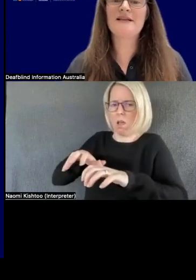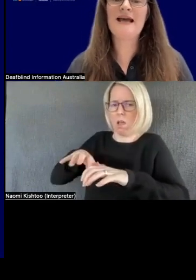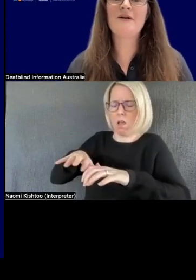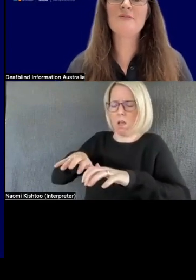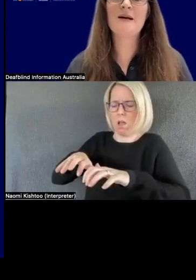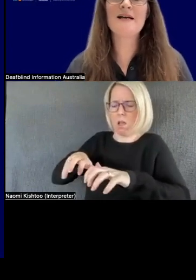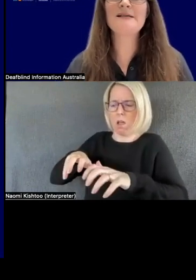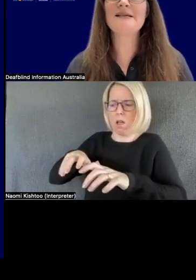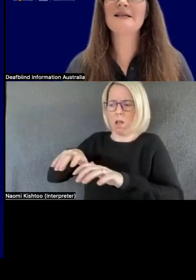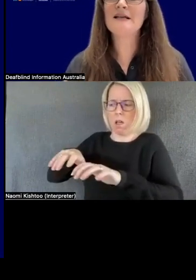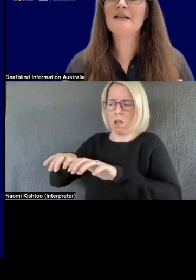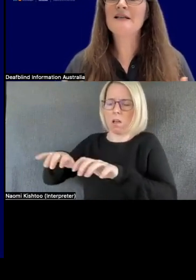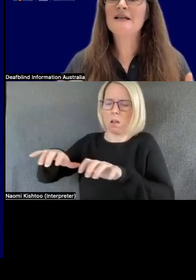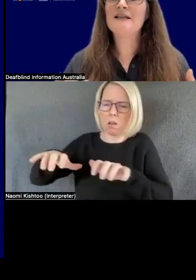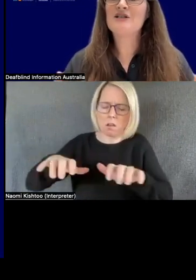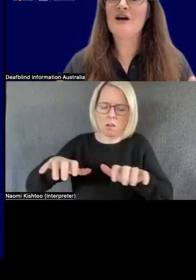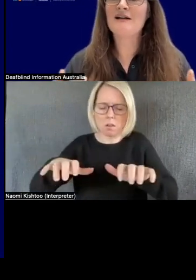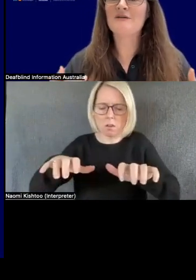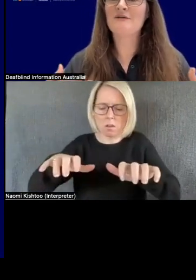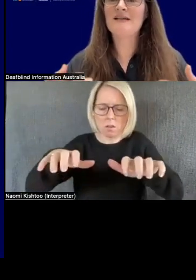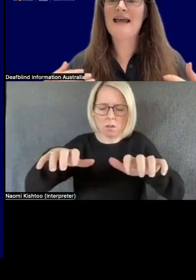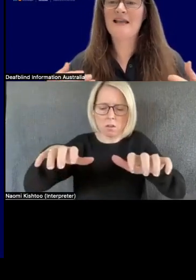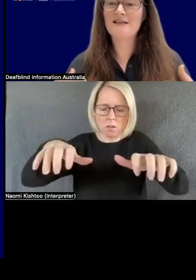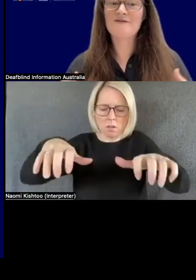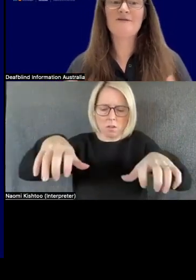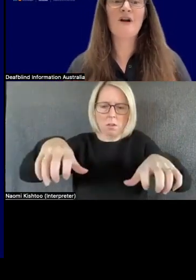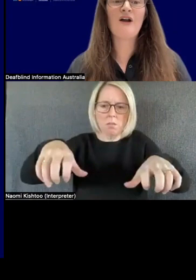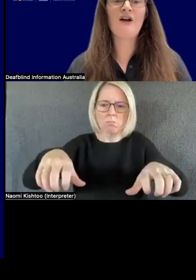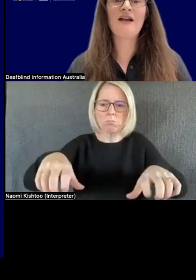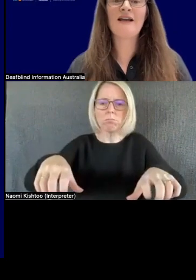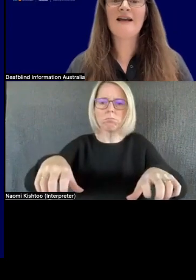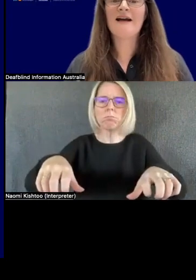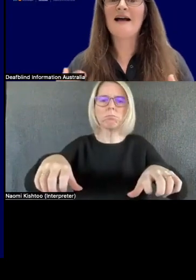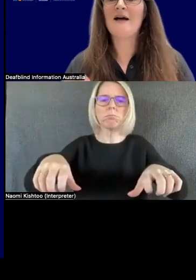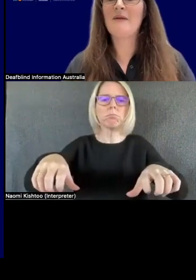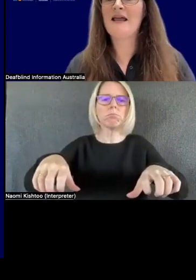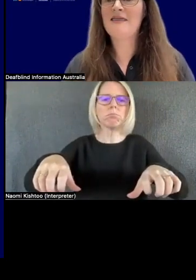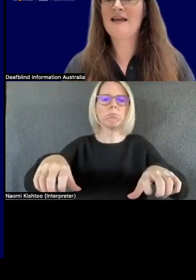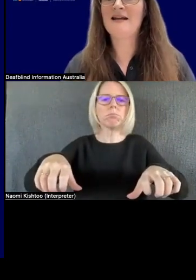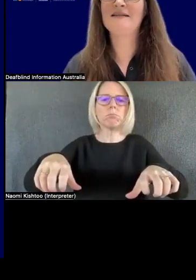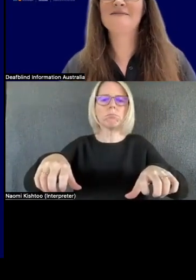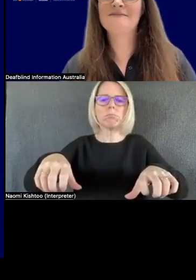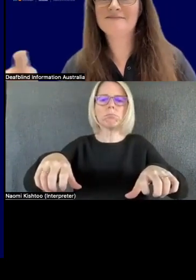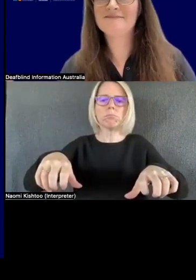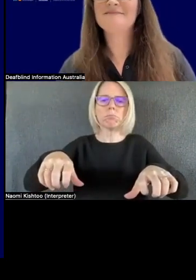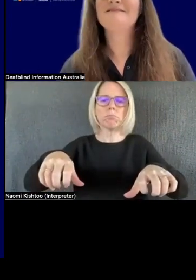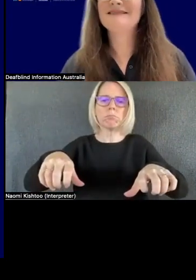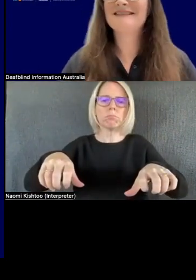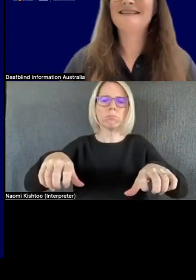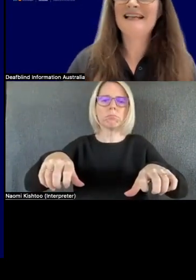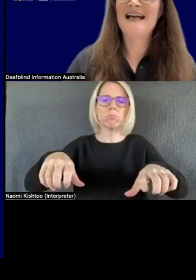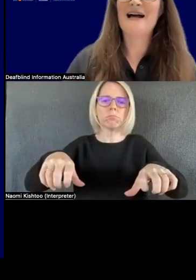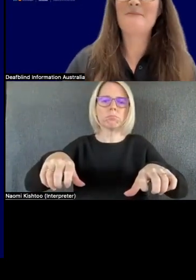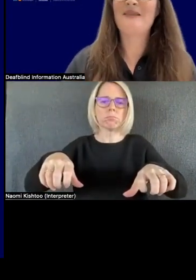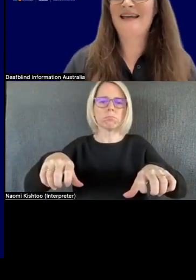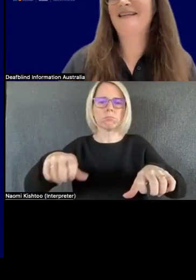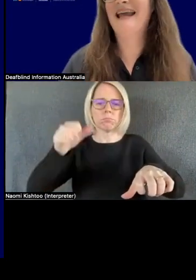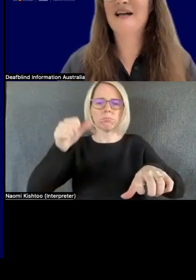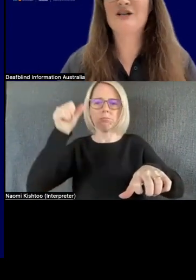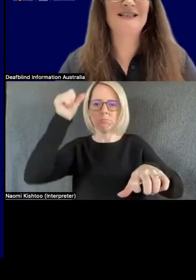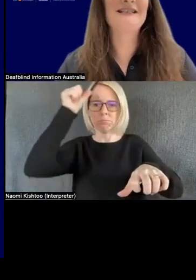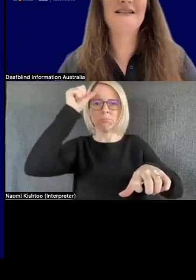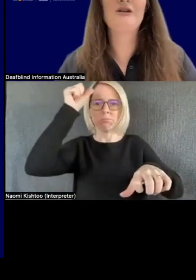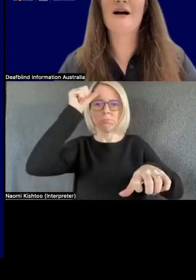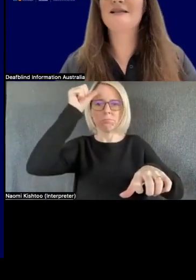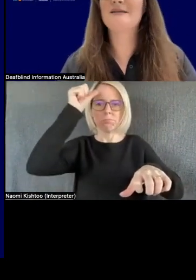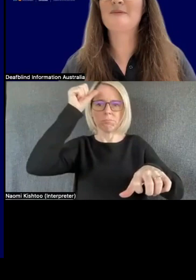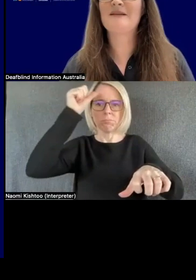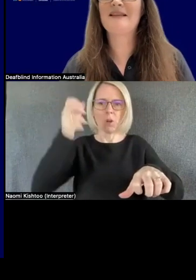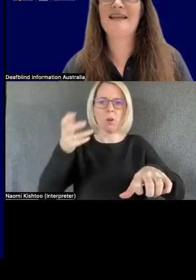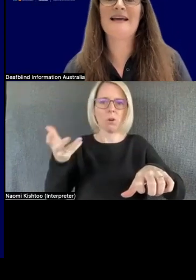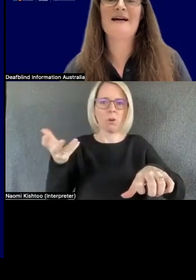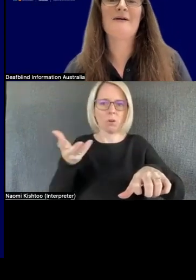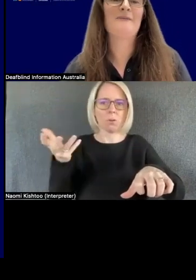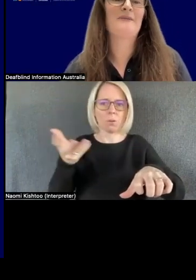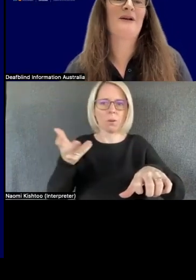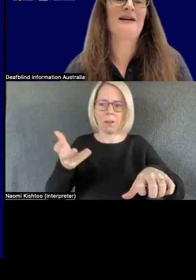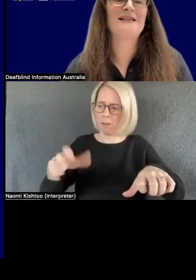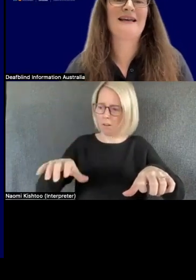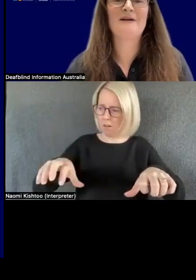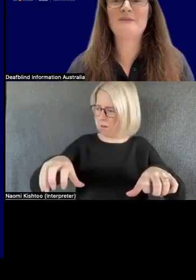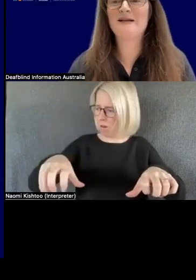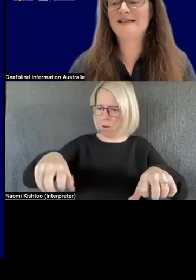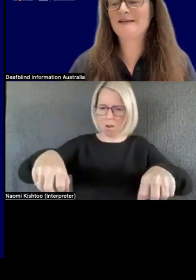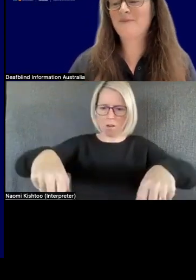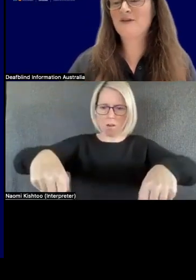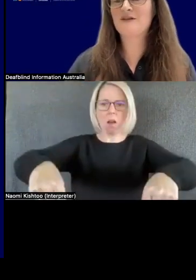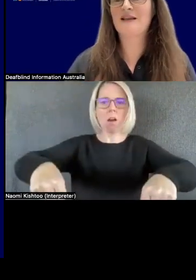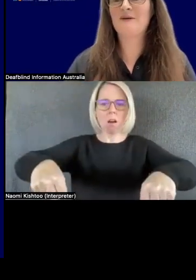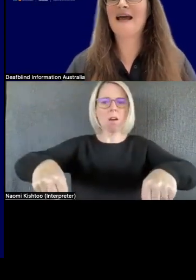the handlebars. The child’s hands follow and then they actually grasp the handlebars, so there we